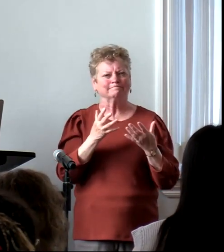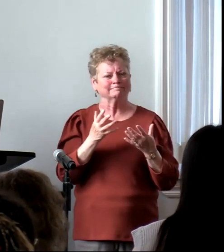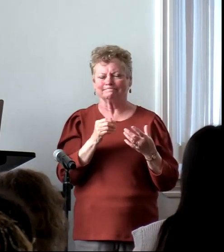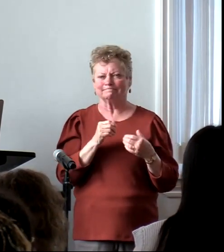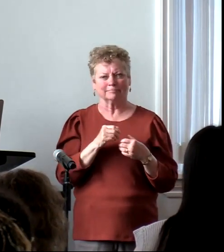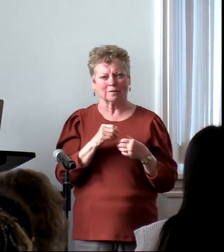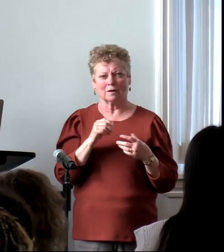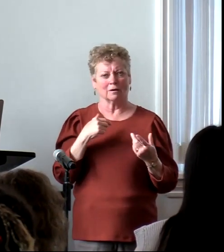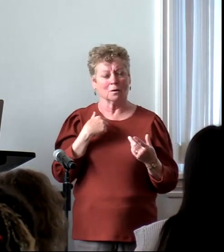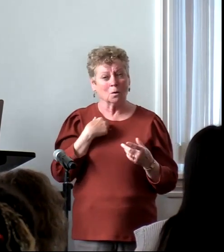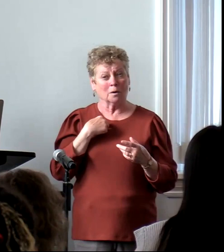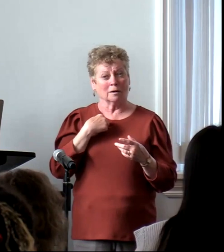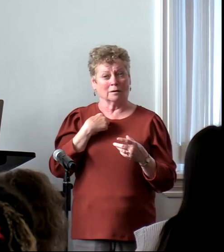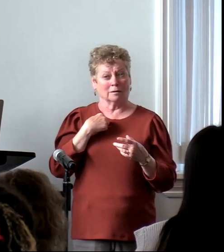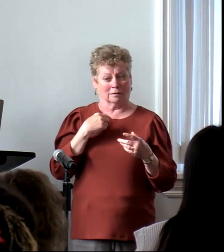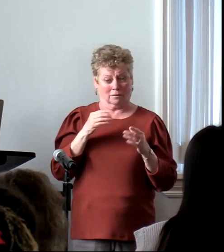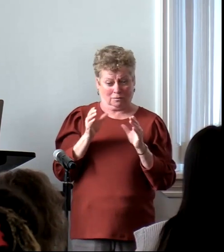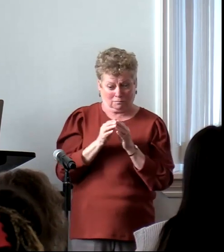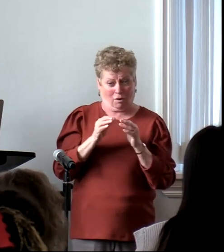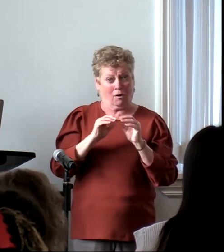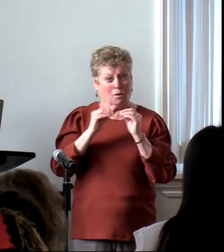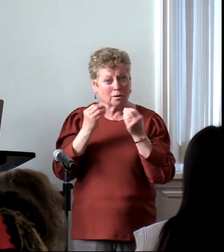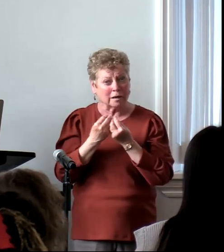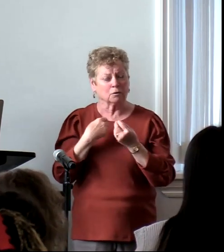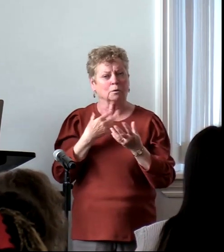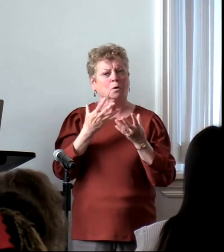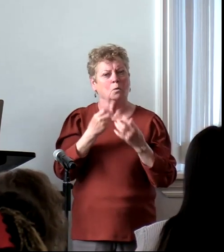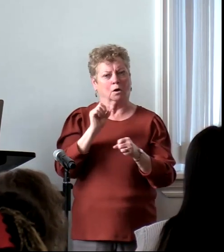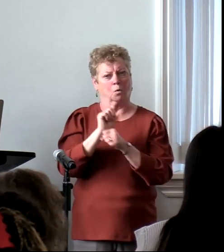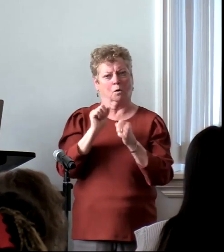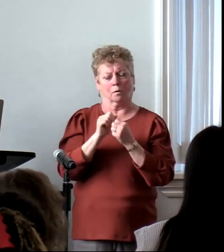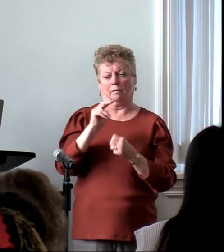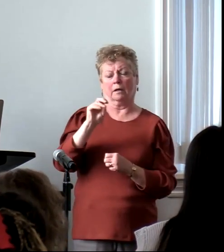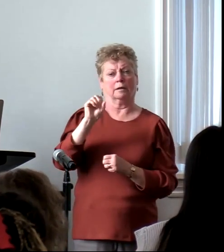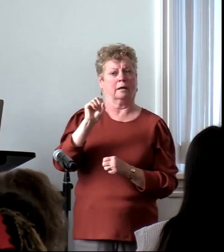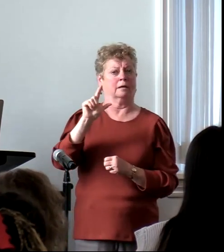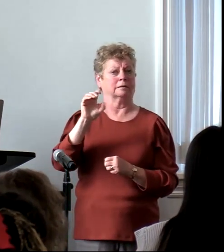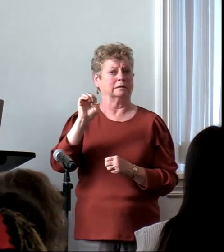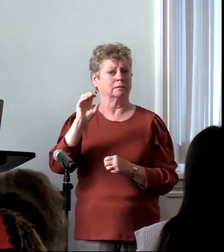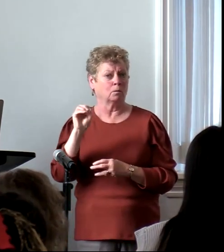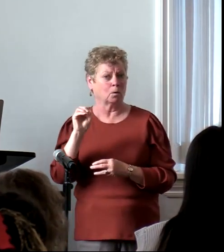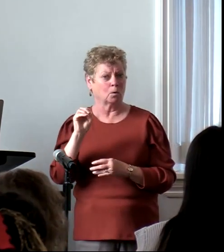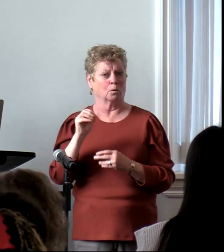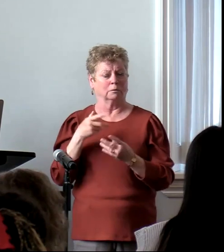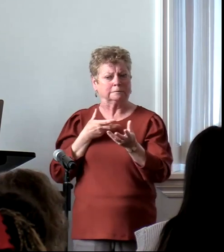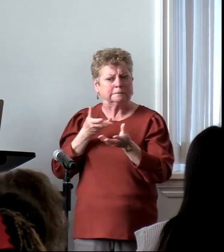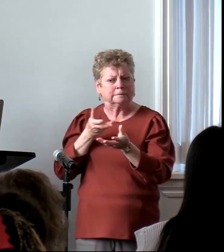Our commitment as a small organization is to work with NSLEO to create that index which we hope will be ground-breaking